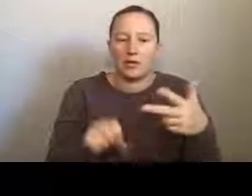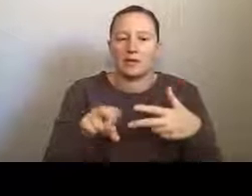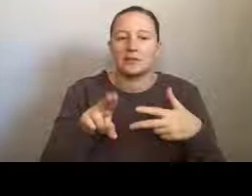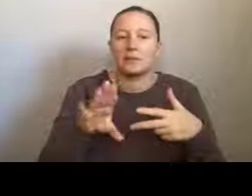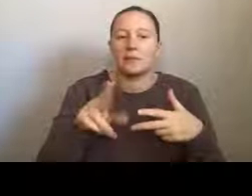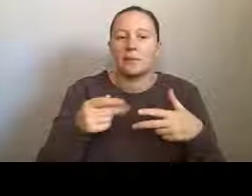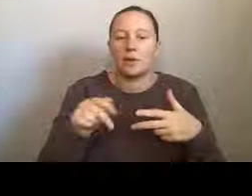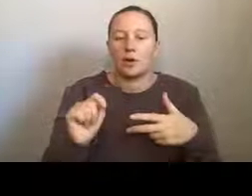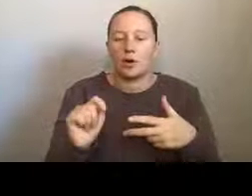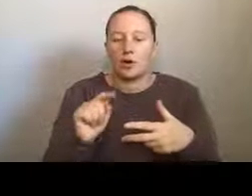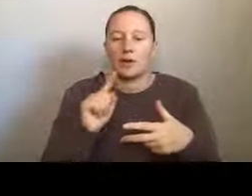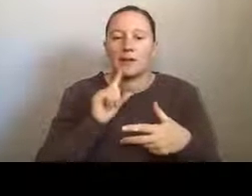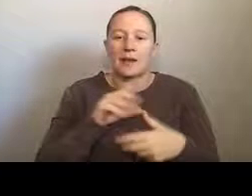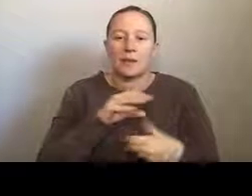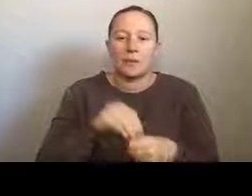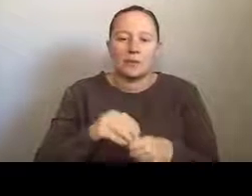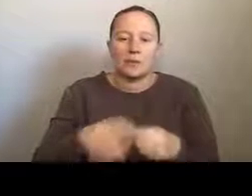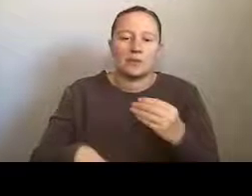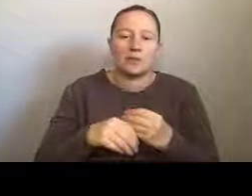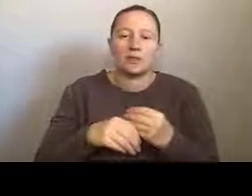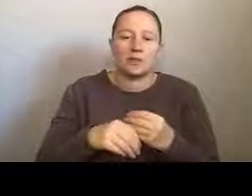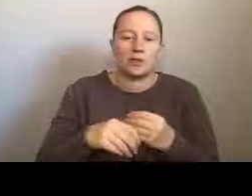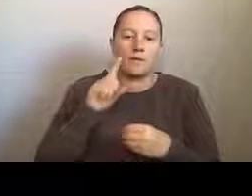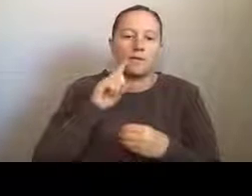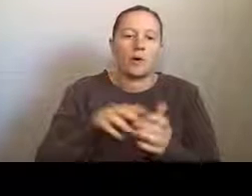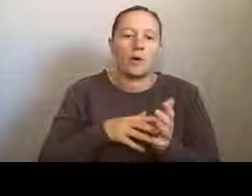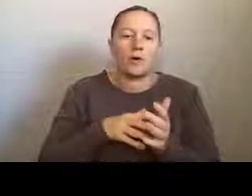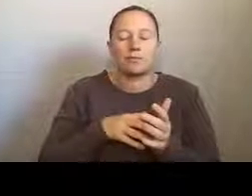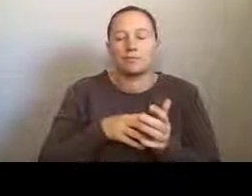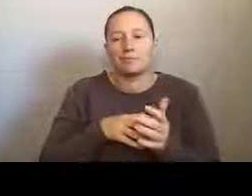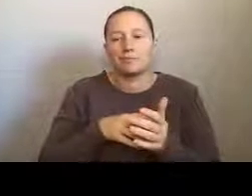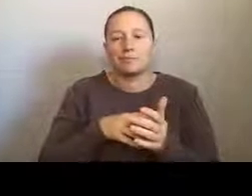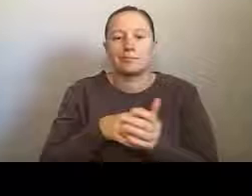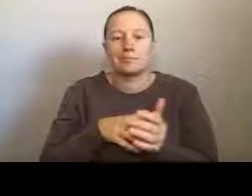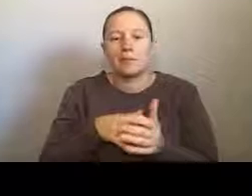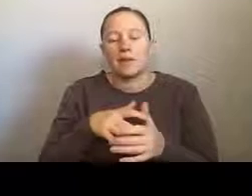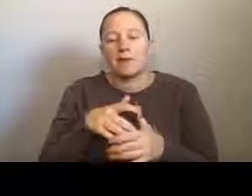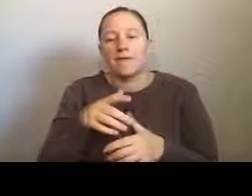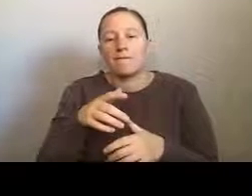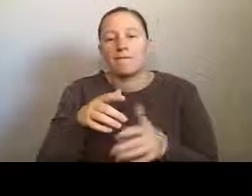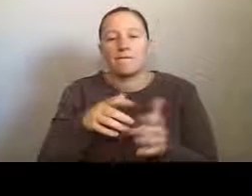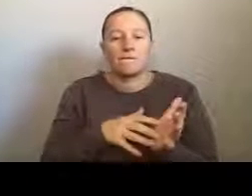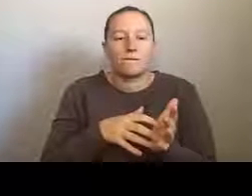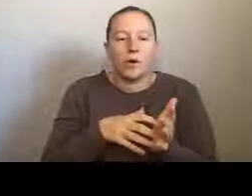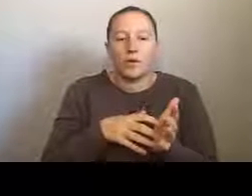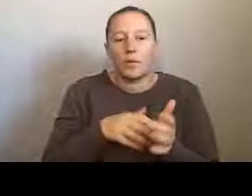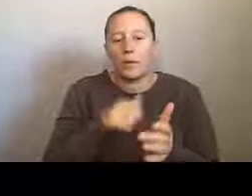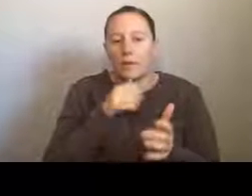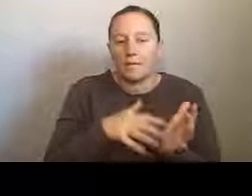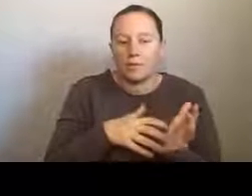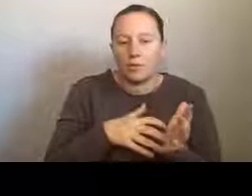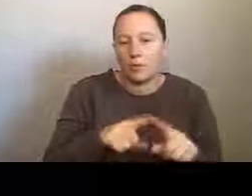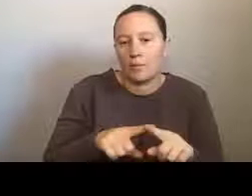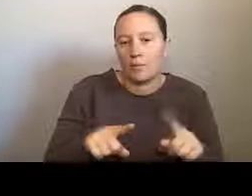additional protections for vulnerable populations. So if your research will involve these groups,